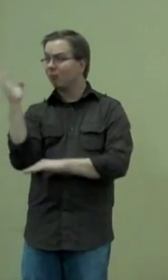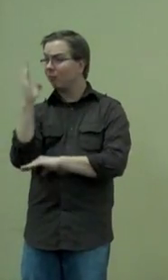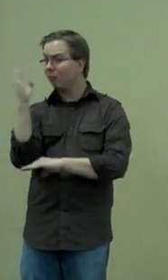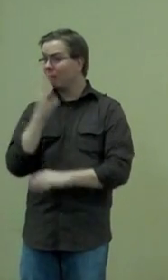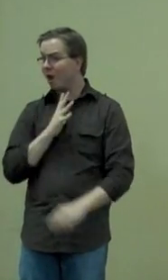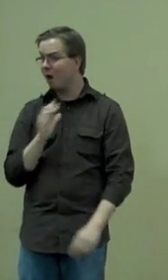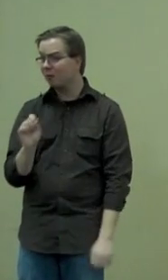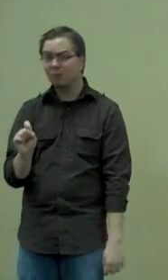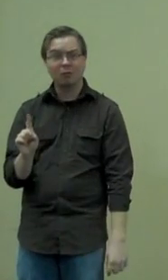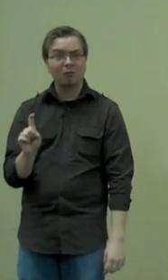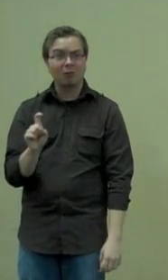I could stand in line behind the lesbians. I'd be fine.